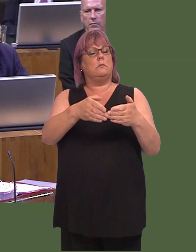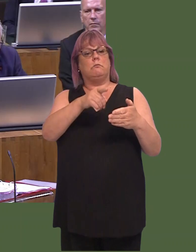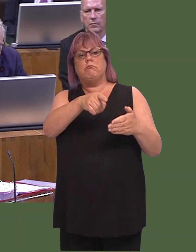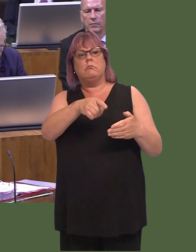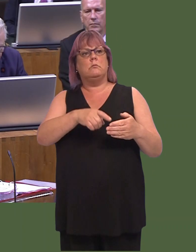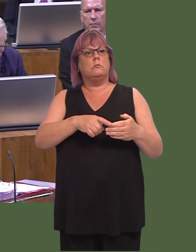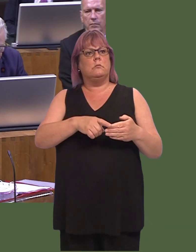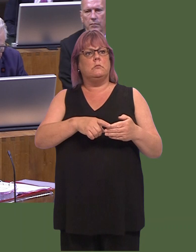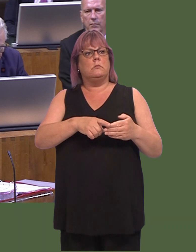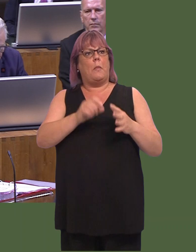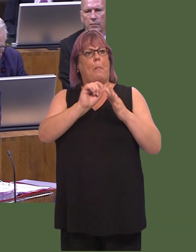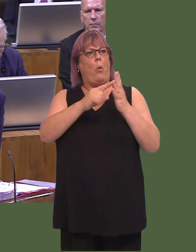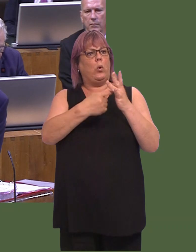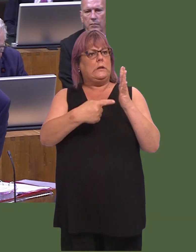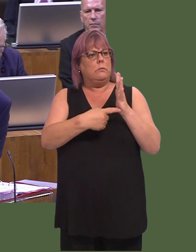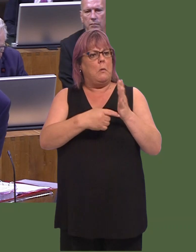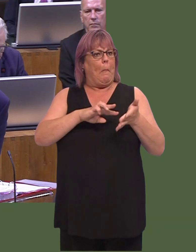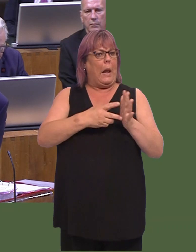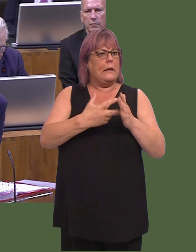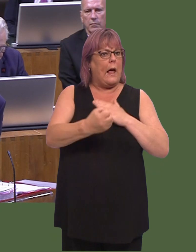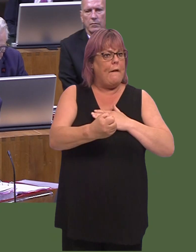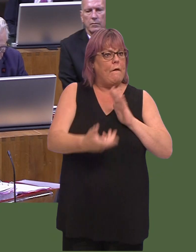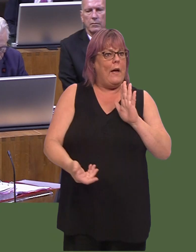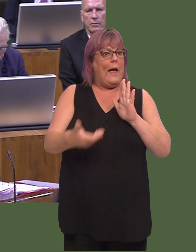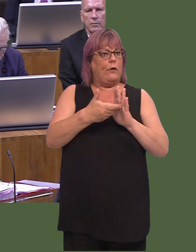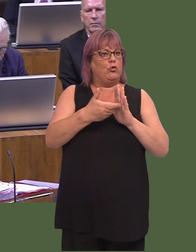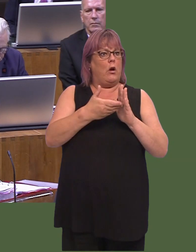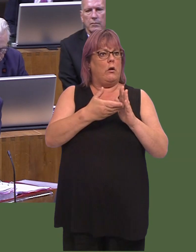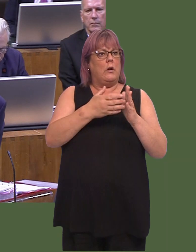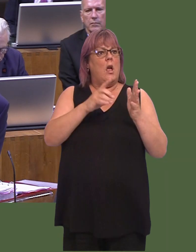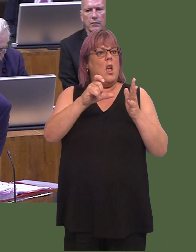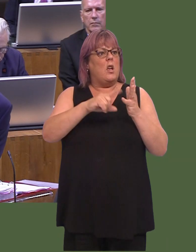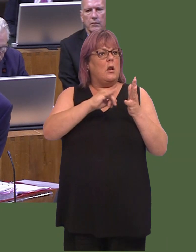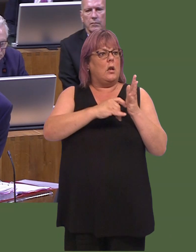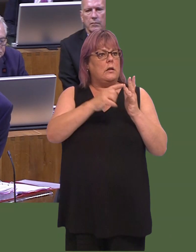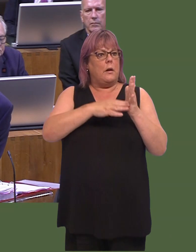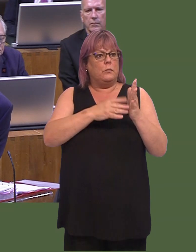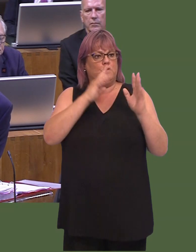Where are the plans to put in place the structure in the ports to deal with extra customs checks,